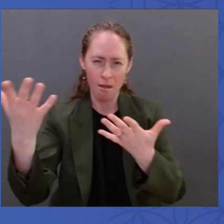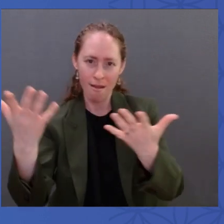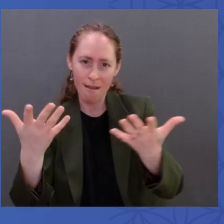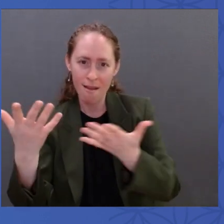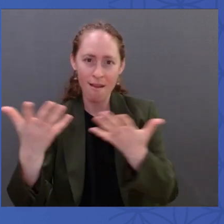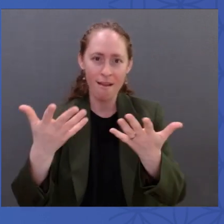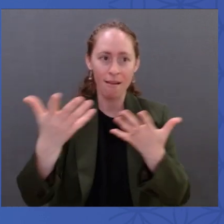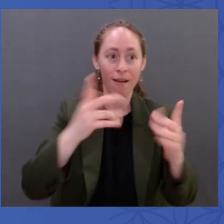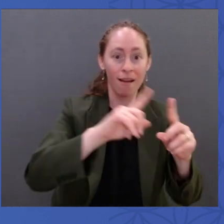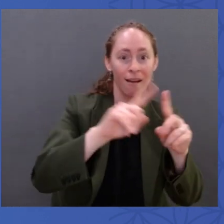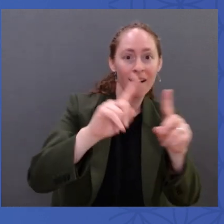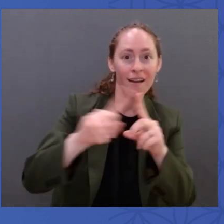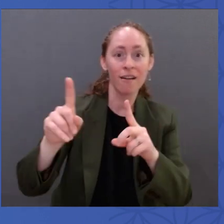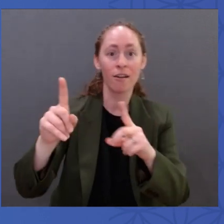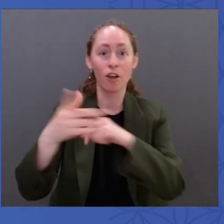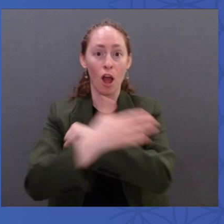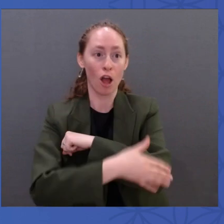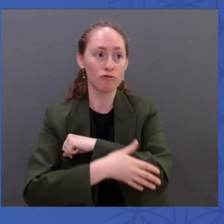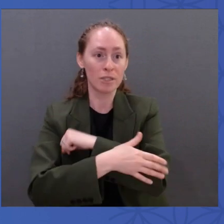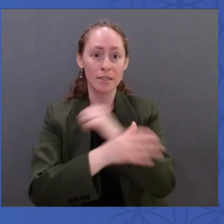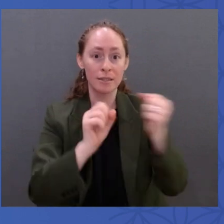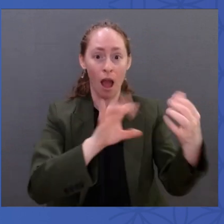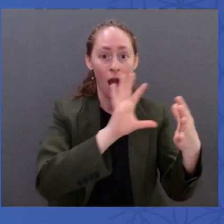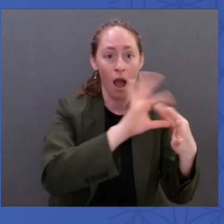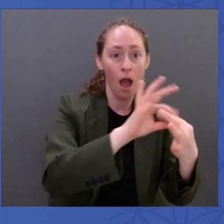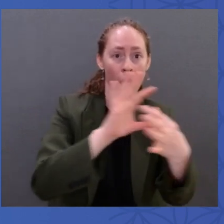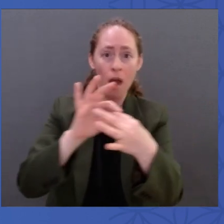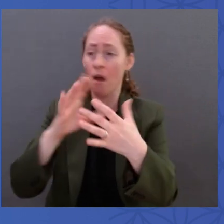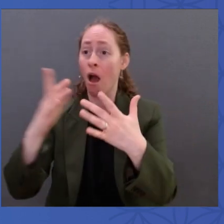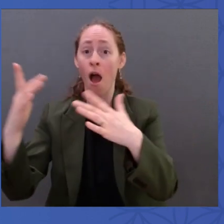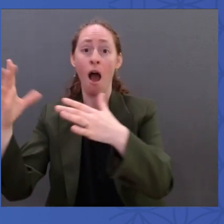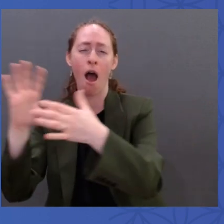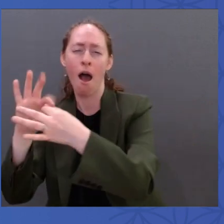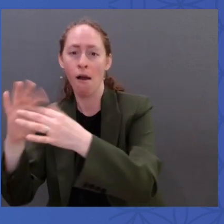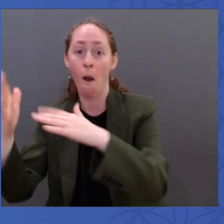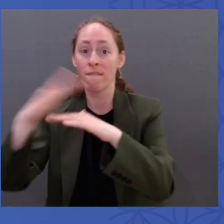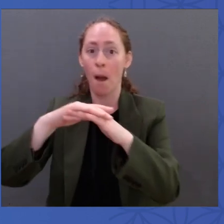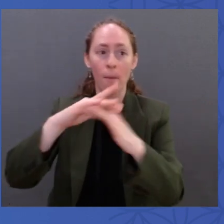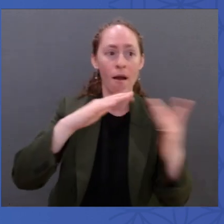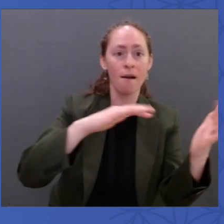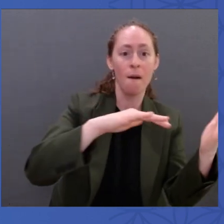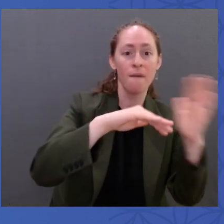and leaving membership open to others to join later on as and when we are ready to do so.